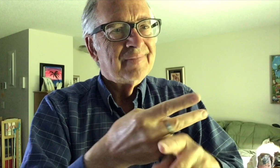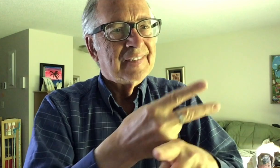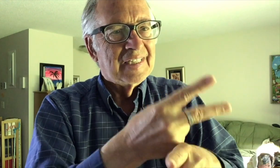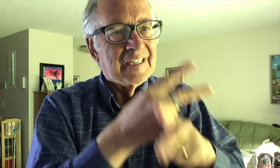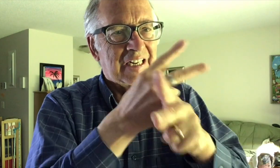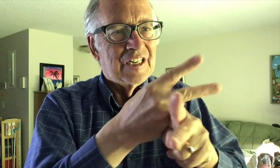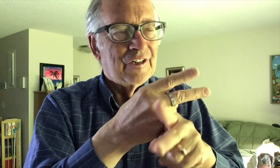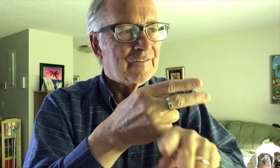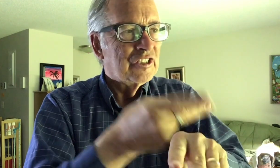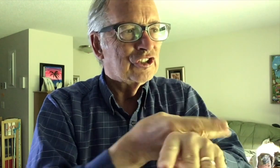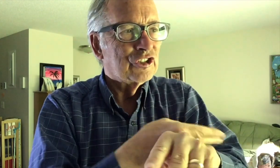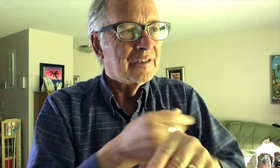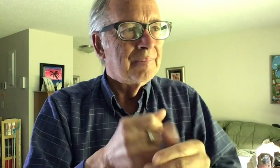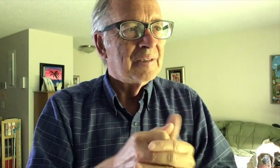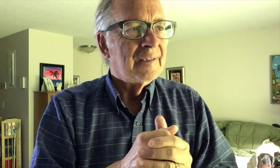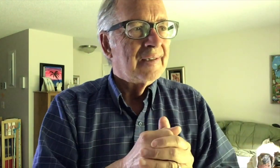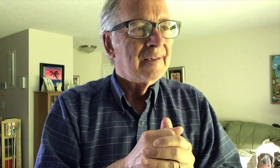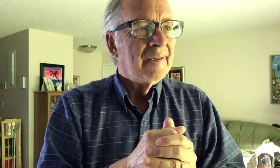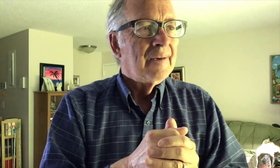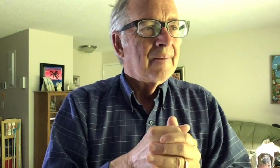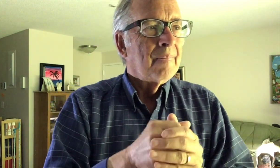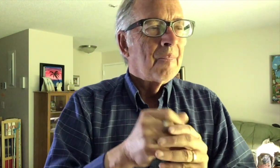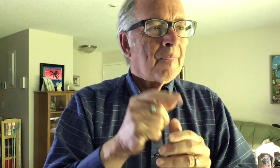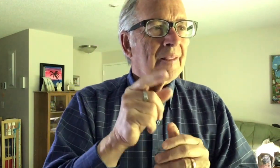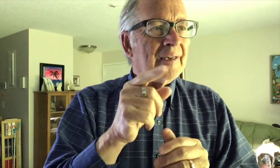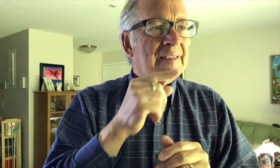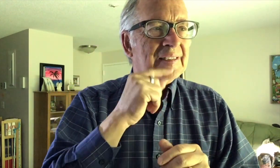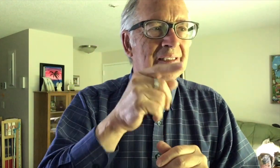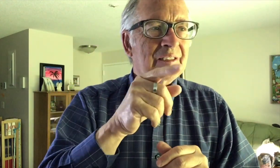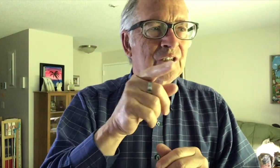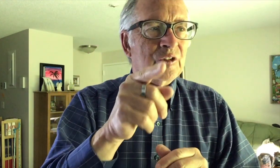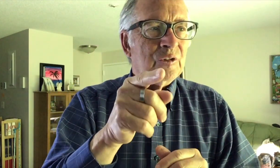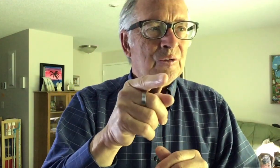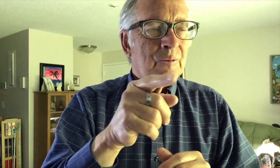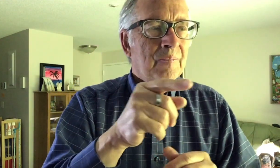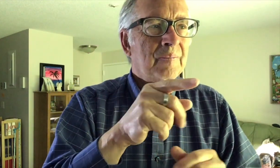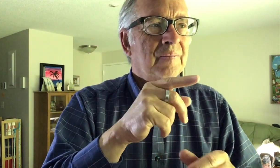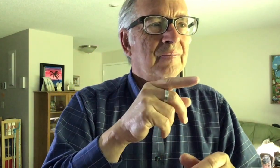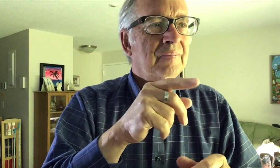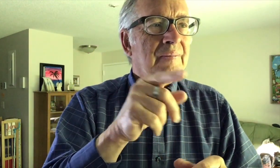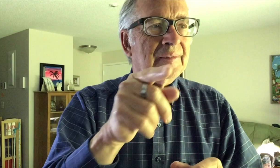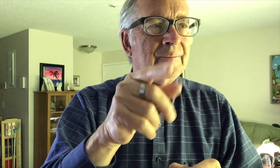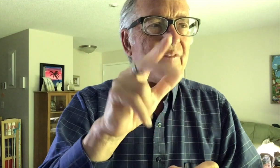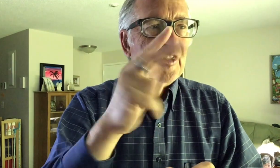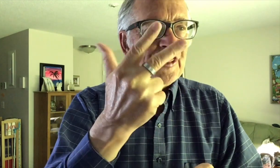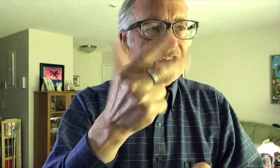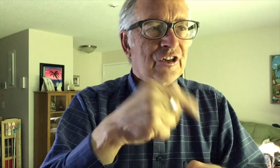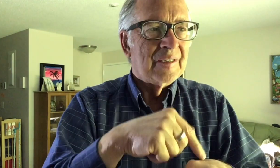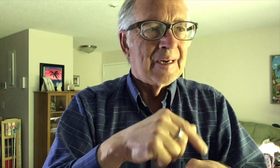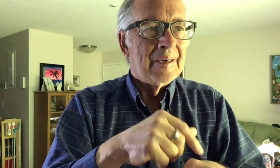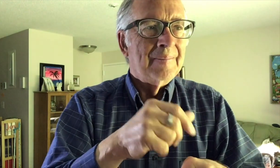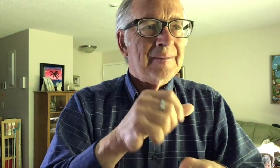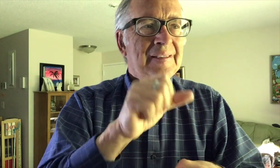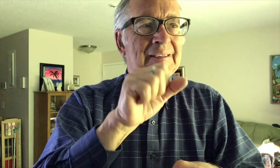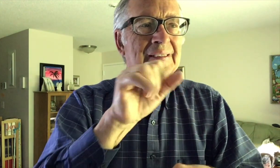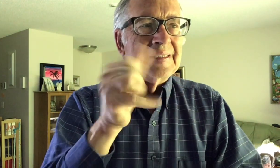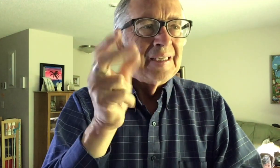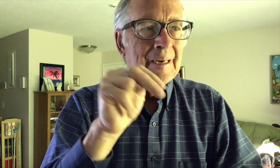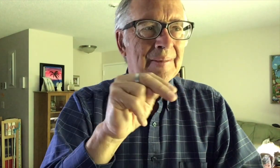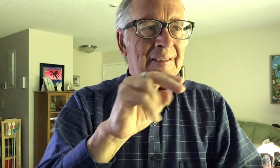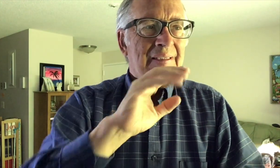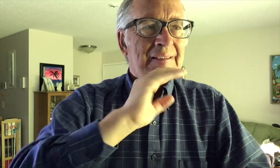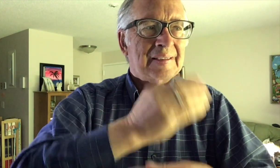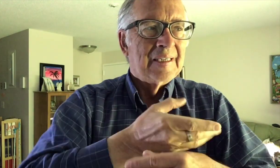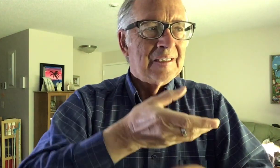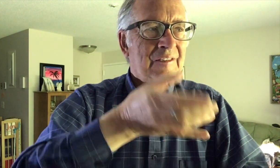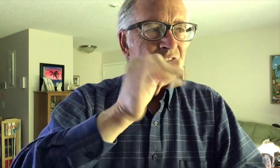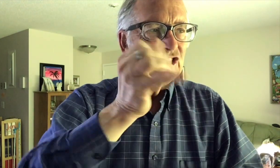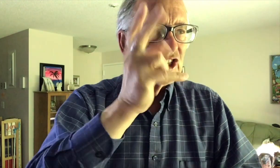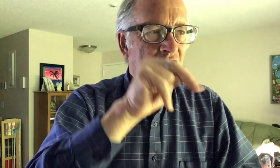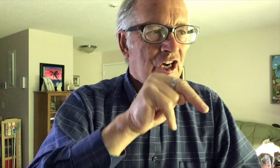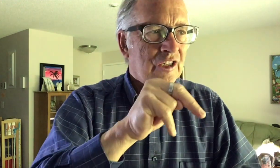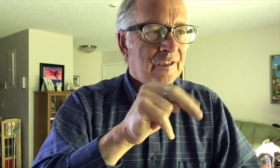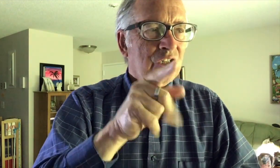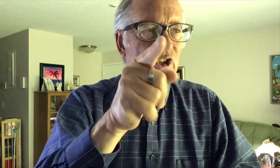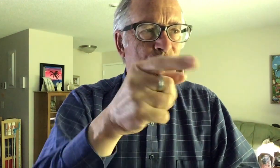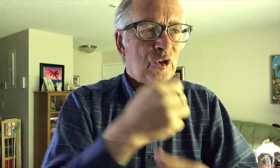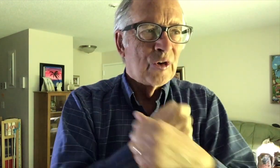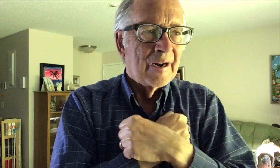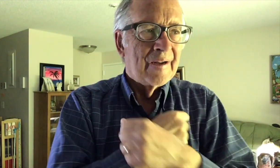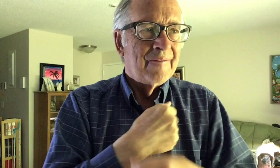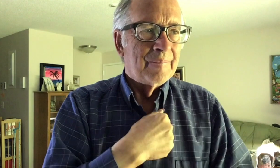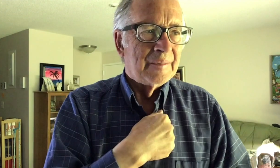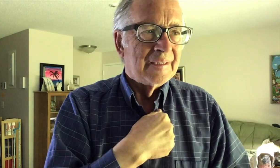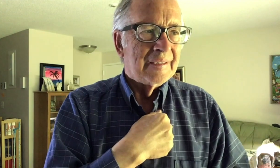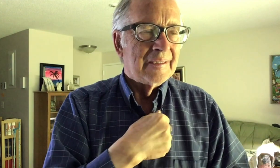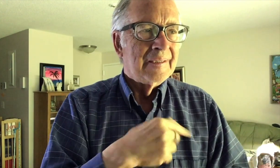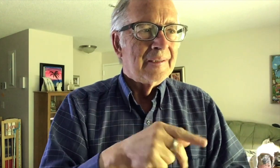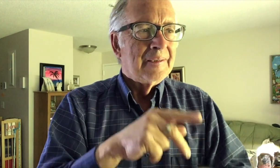him, "Tend my sheep." He said to him the third time, "Simon, son of John, do you love me?"